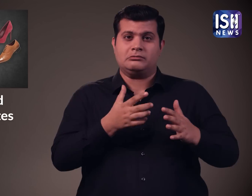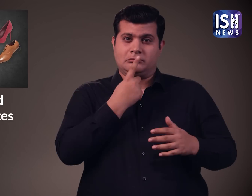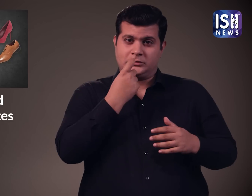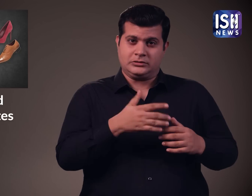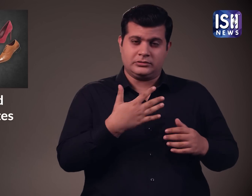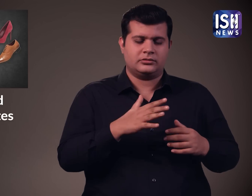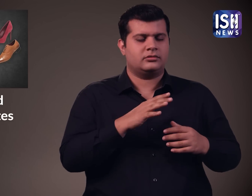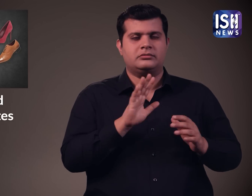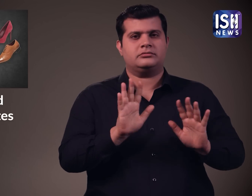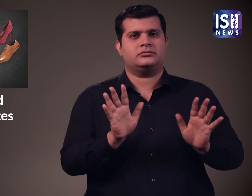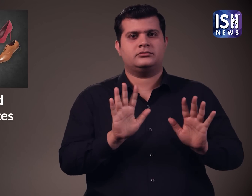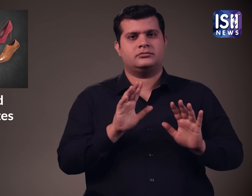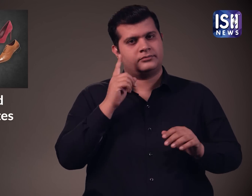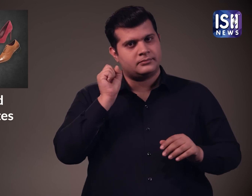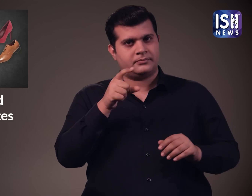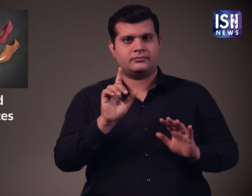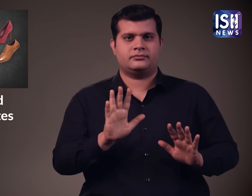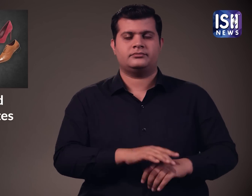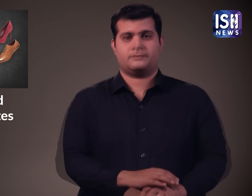Don't continue to wear uncomfortable shoes.